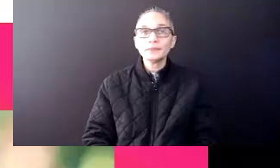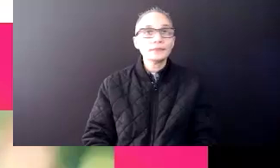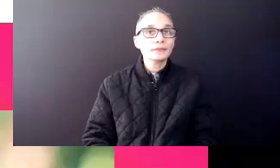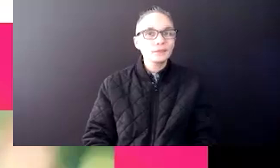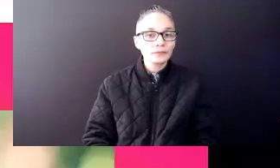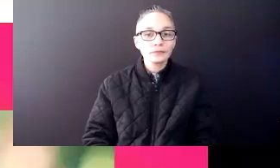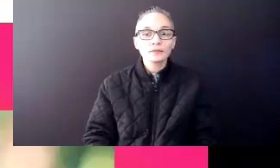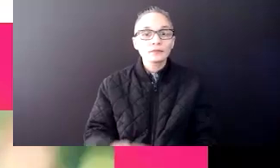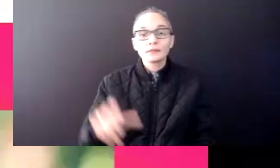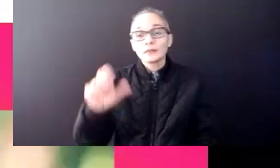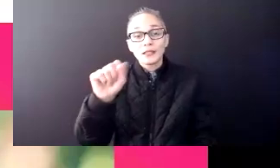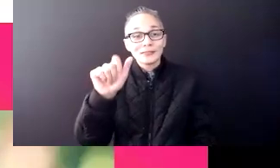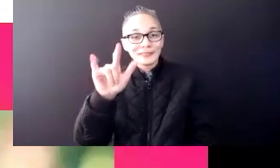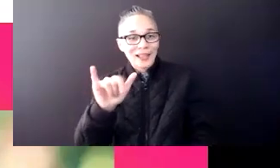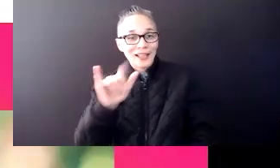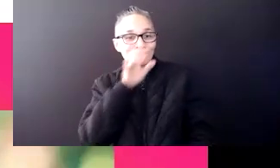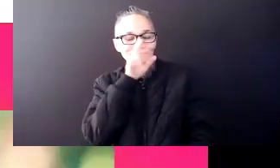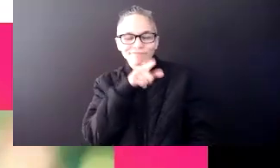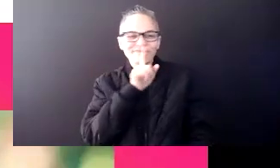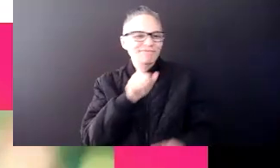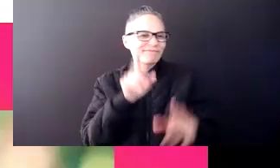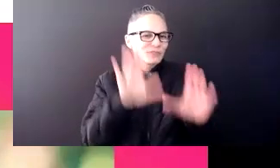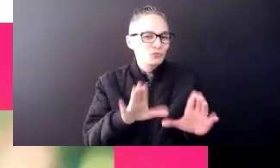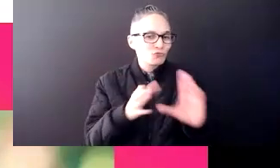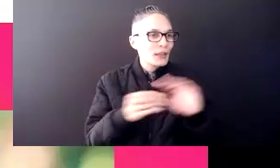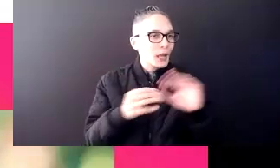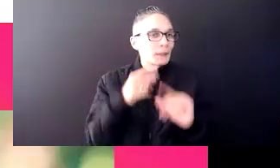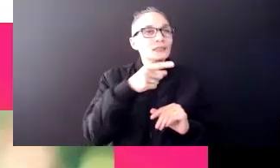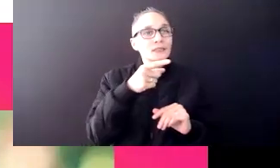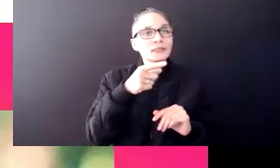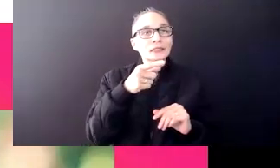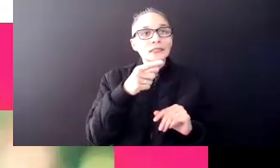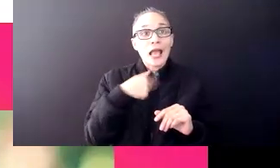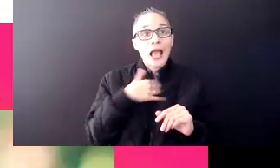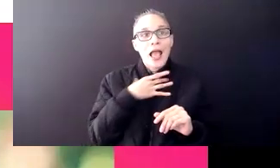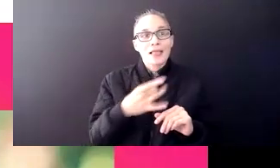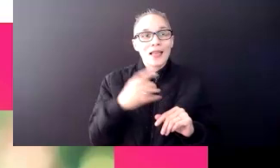Yeah, some great comments here. I really like Elizabeth's.